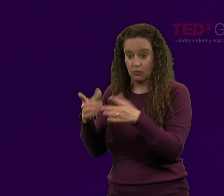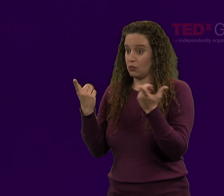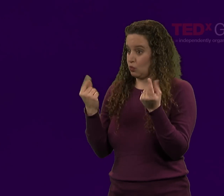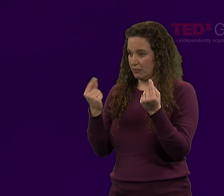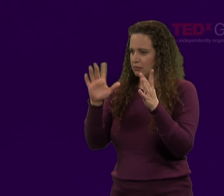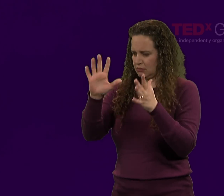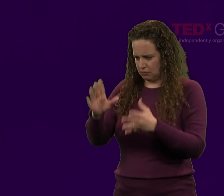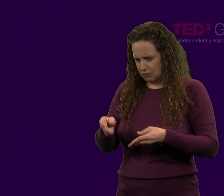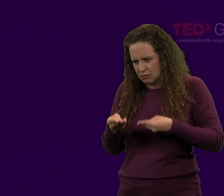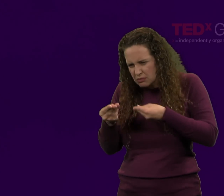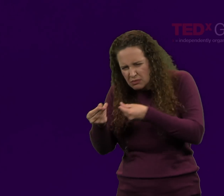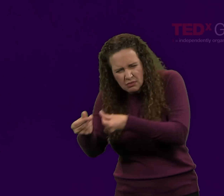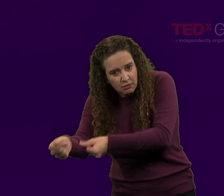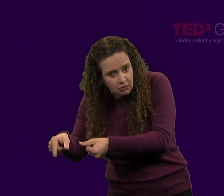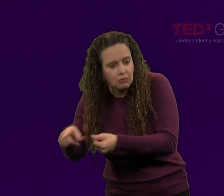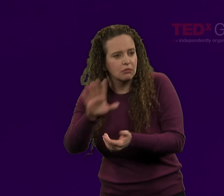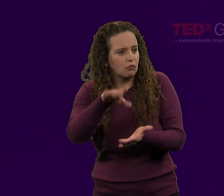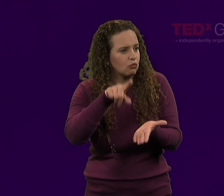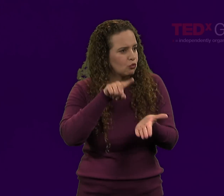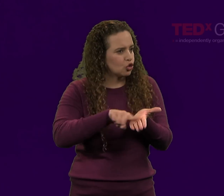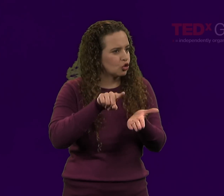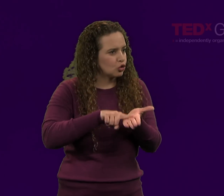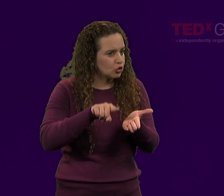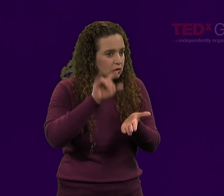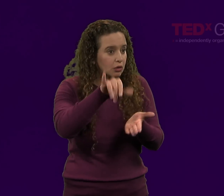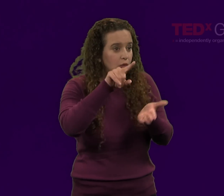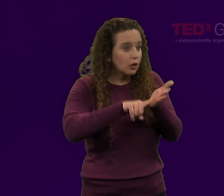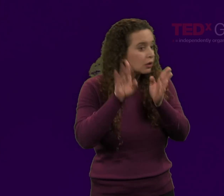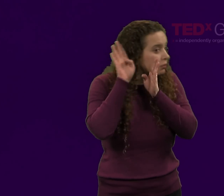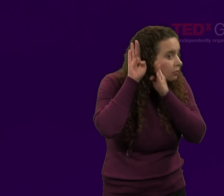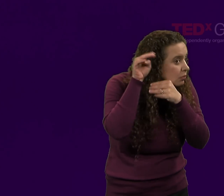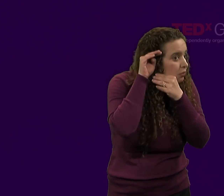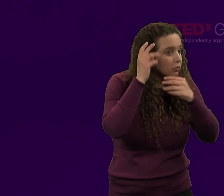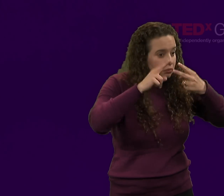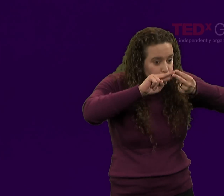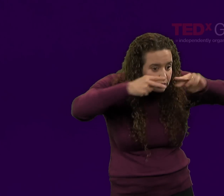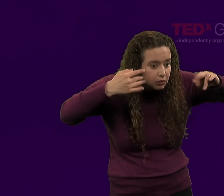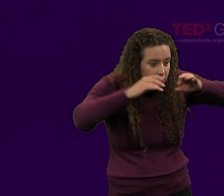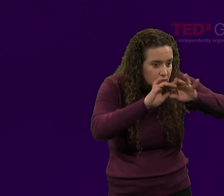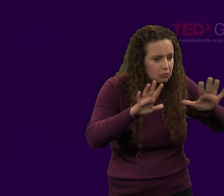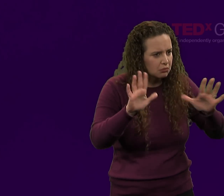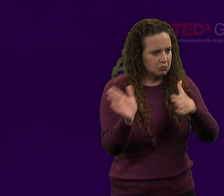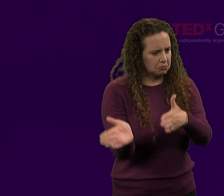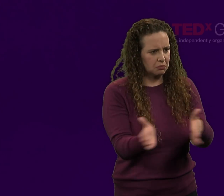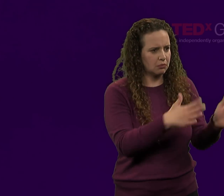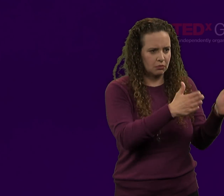but instead, using those funds to do research, not on the hearing mechanisms, on restoring people's ability to hear,